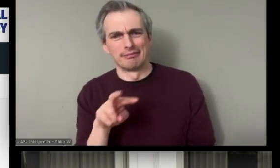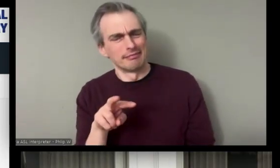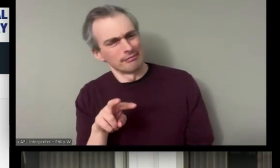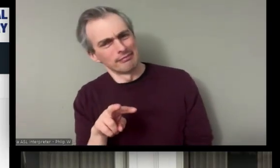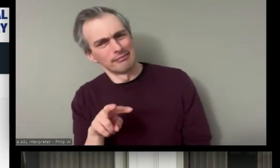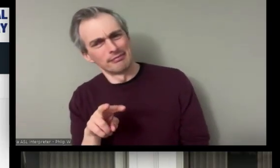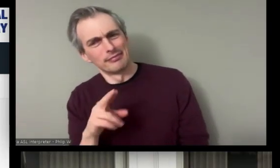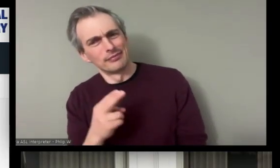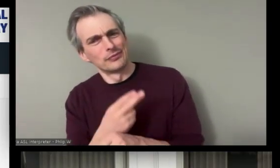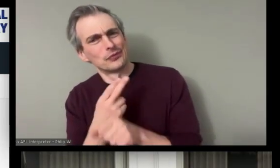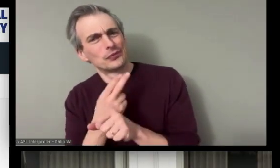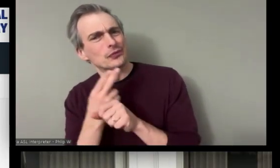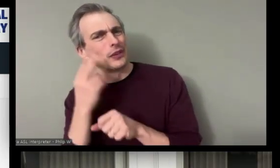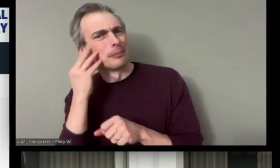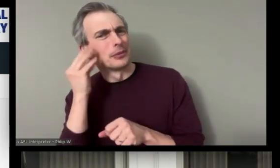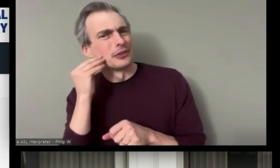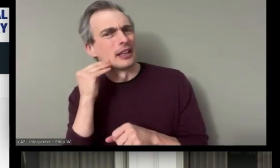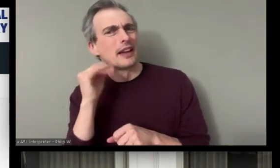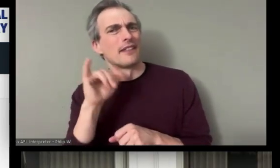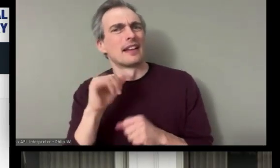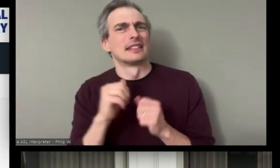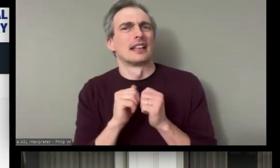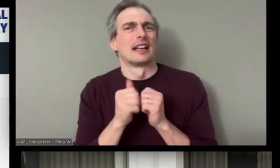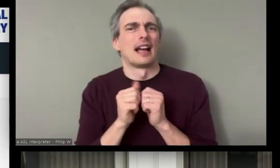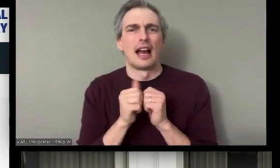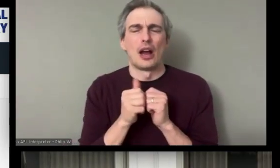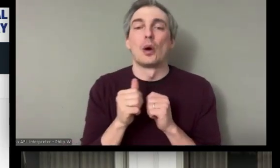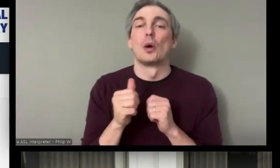Because this is how the screen reader on the iPhone used to be.